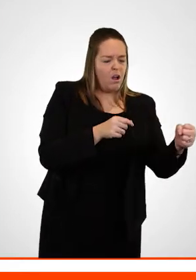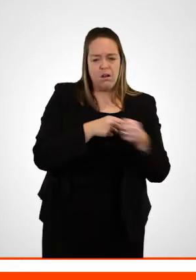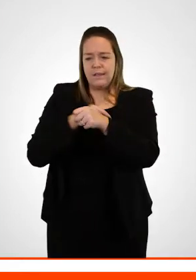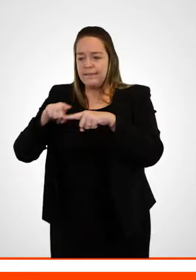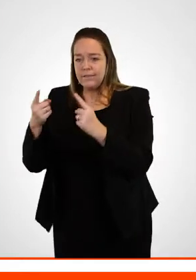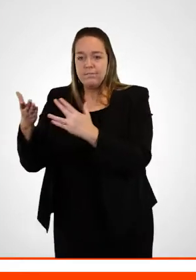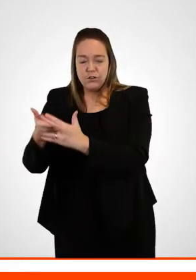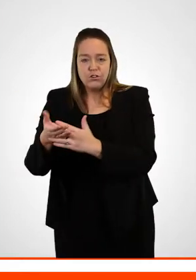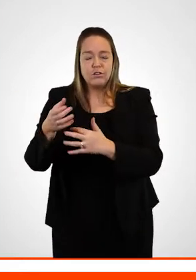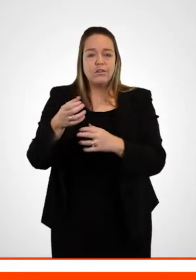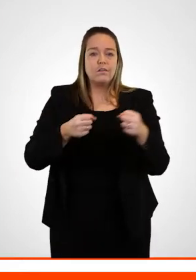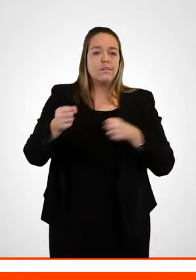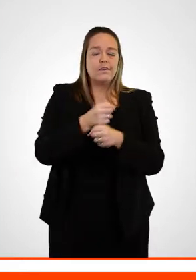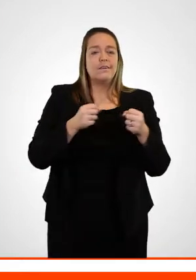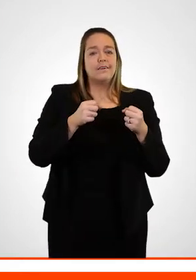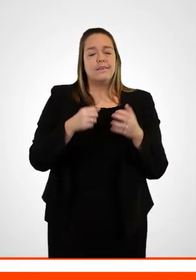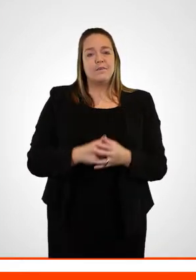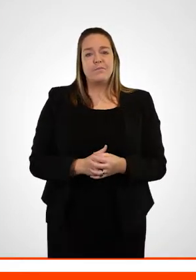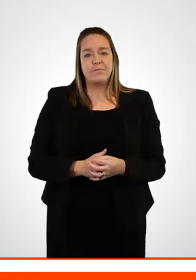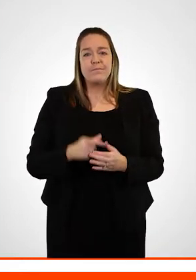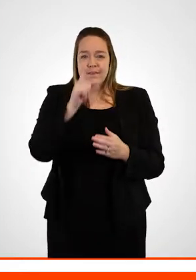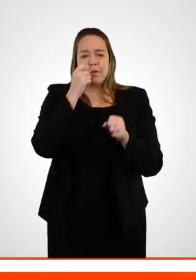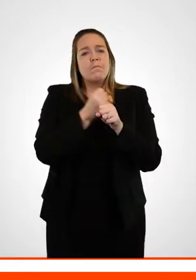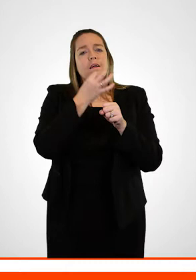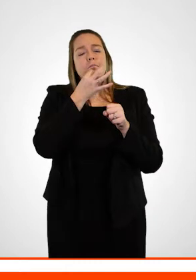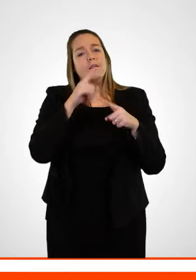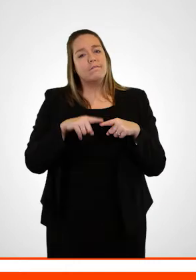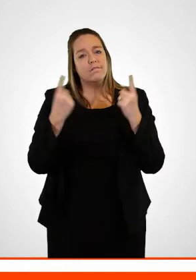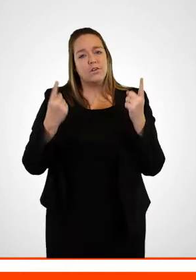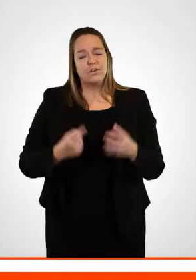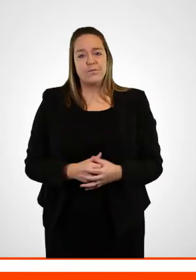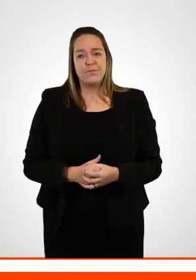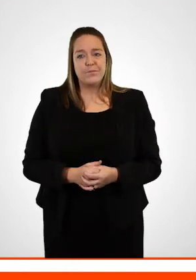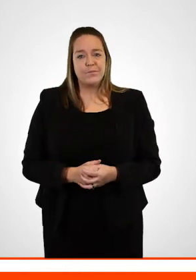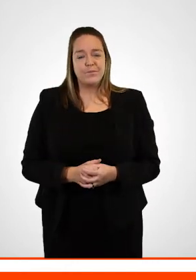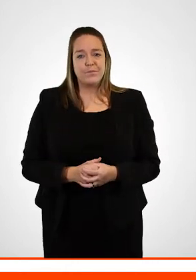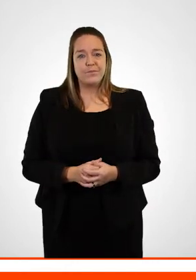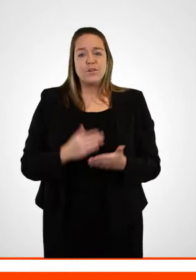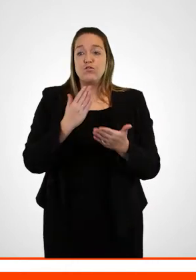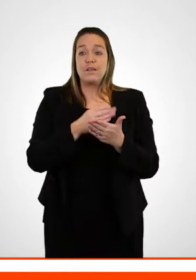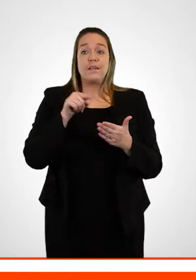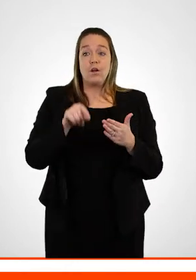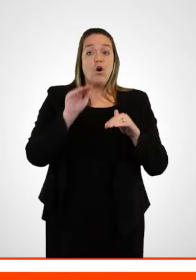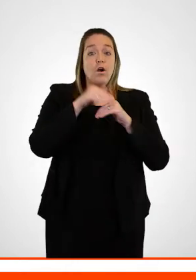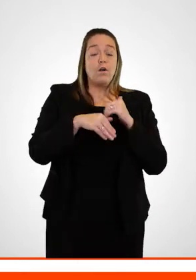and that can change things. And so this is really not about cause and effect.